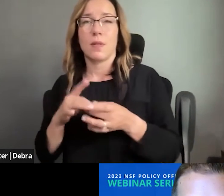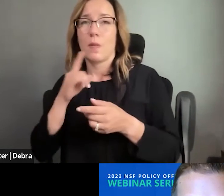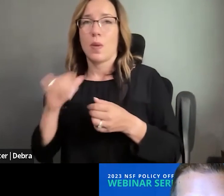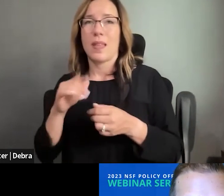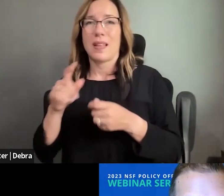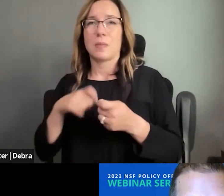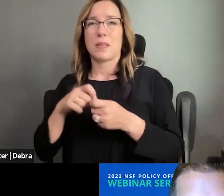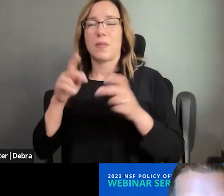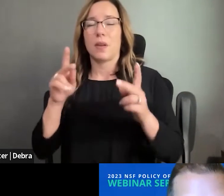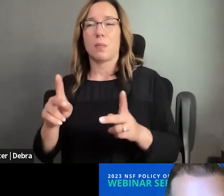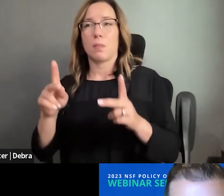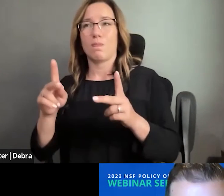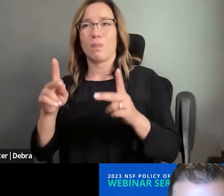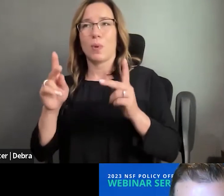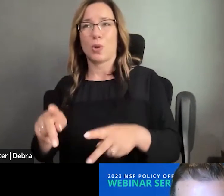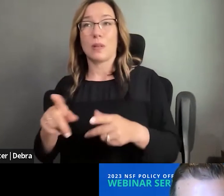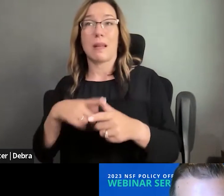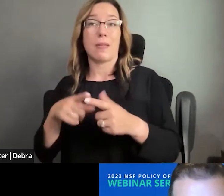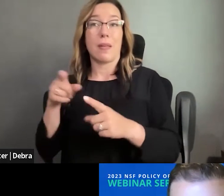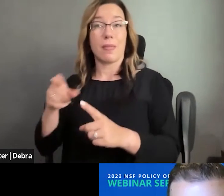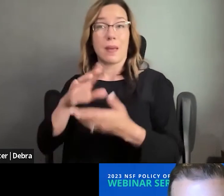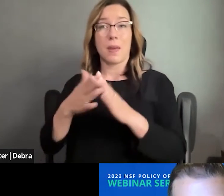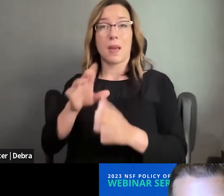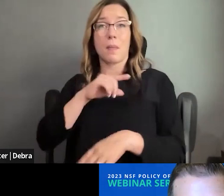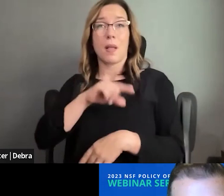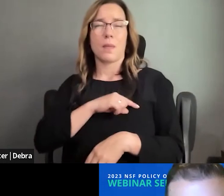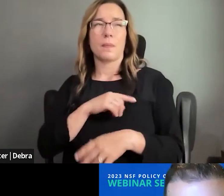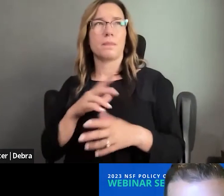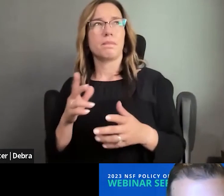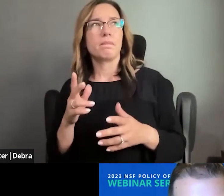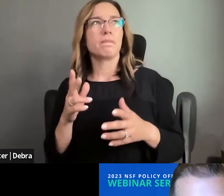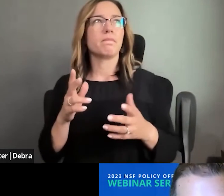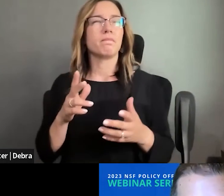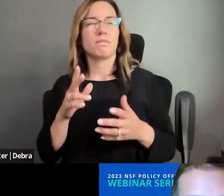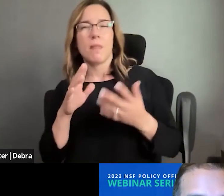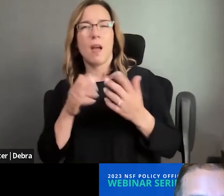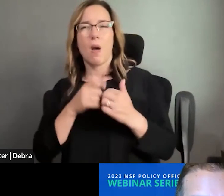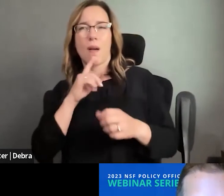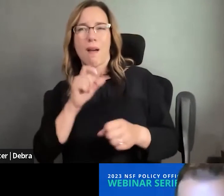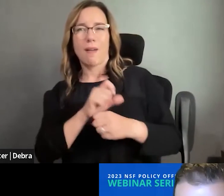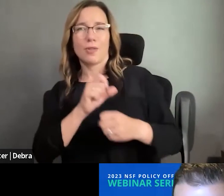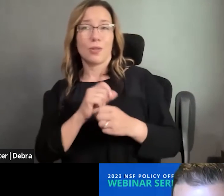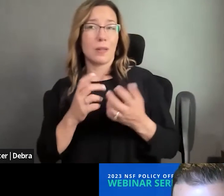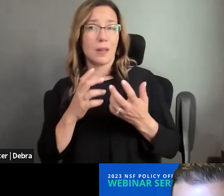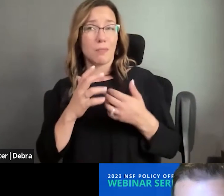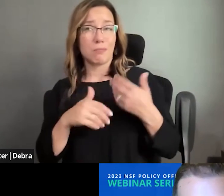and therefore they become eligible? The way that would actually work out is that that institution or